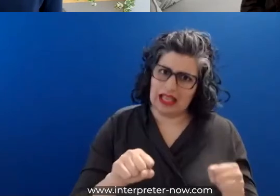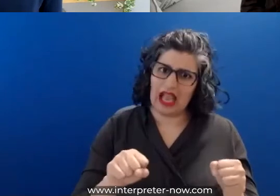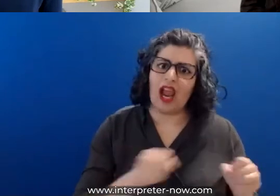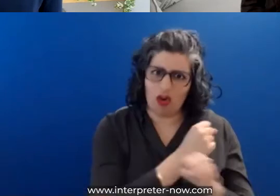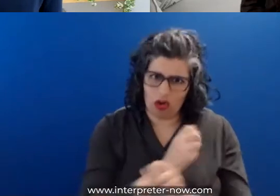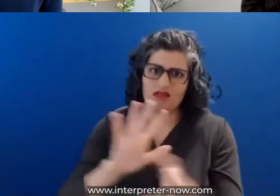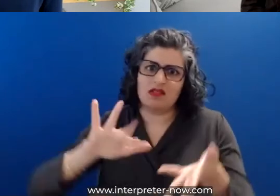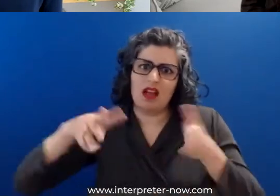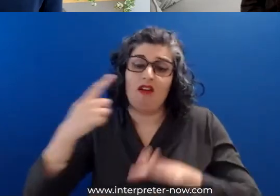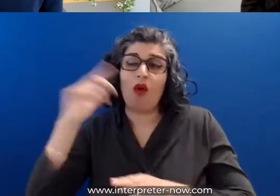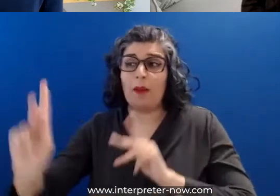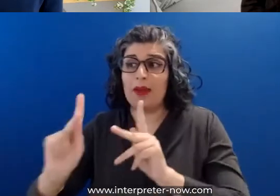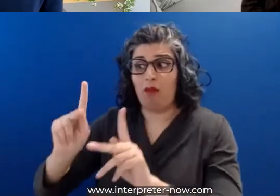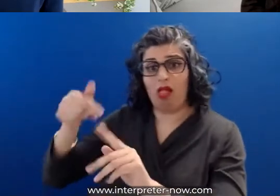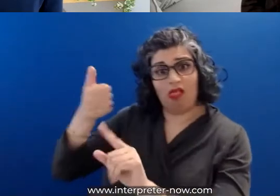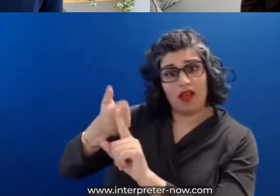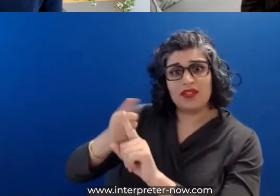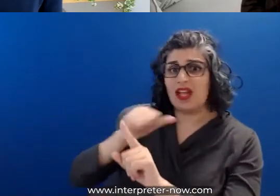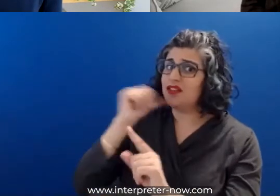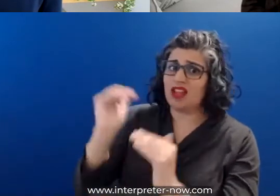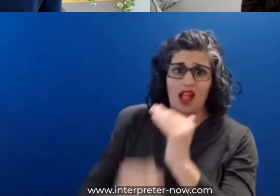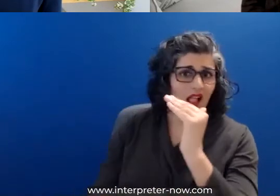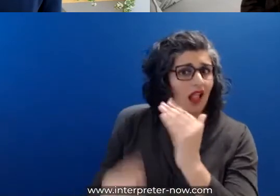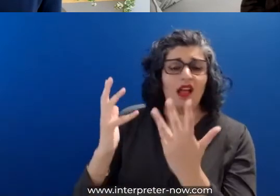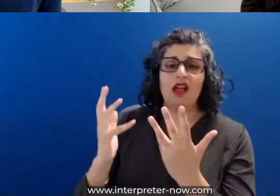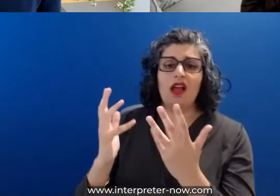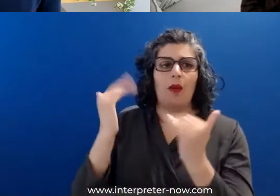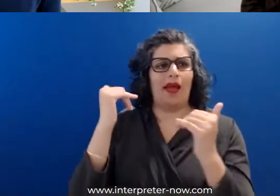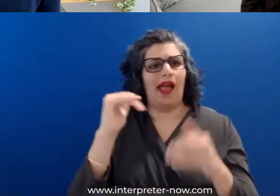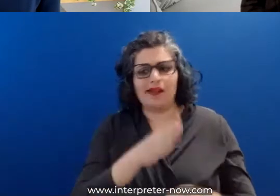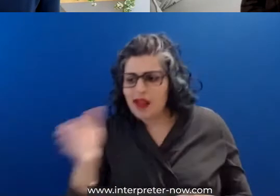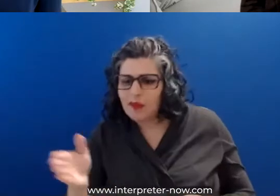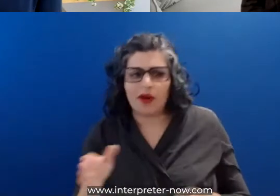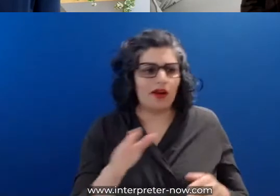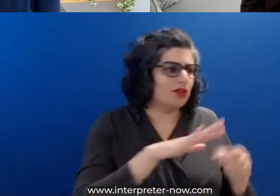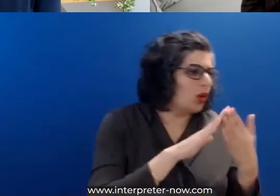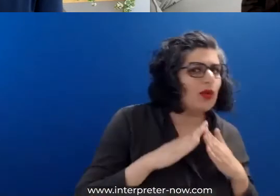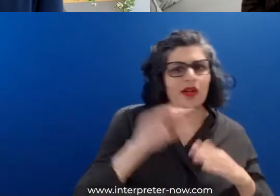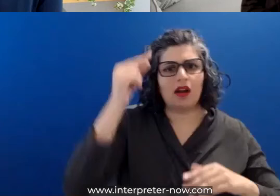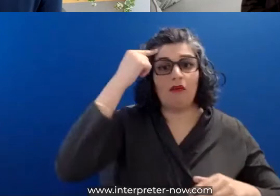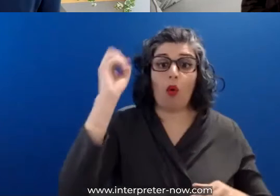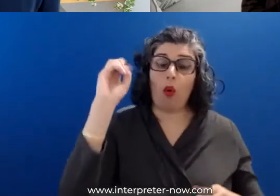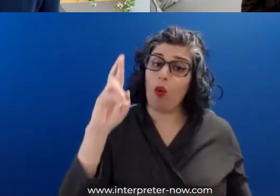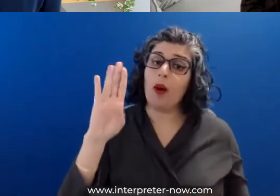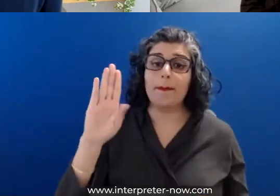treated unjustly by their neighbors, by their communities, by their government, or by society.